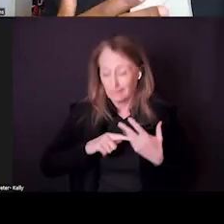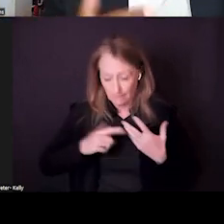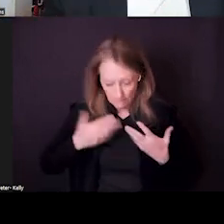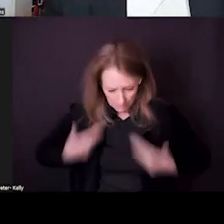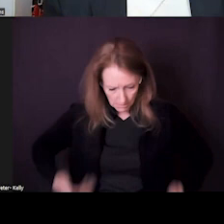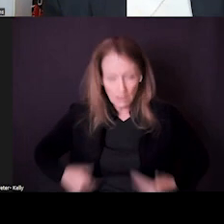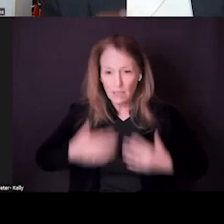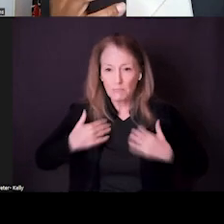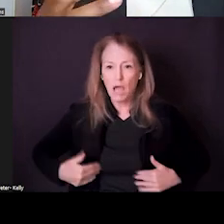THAT WE LIVE IN.